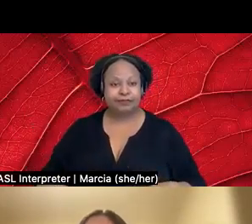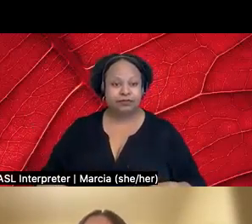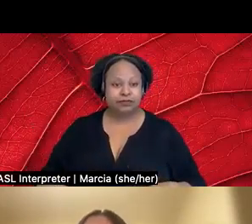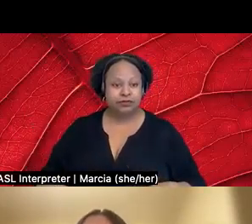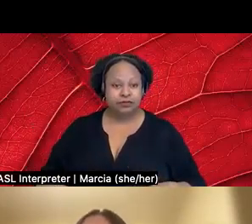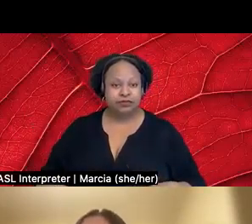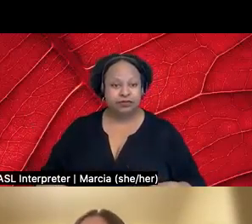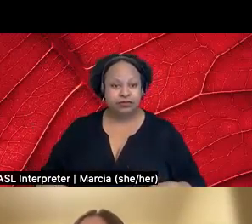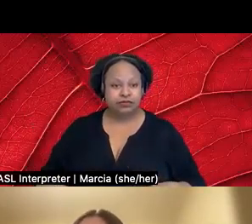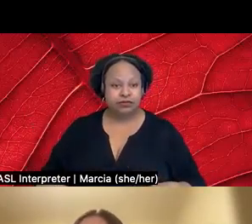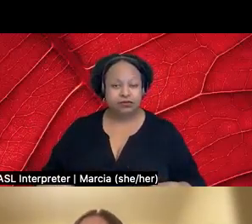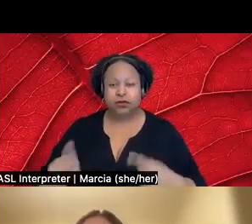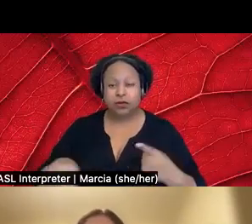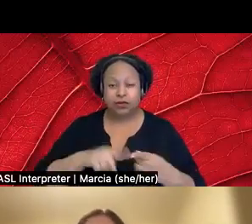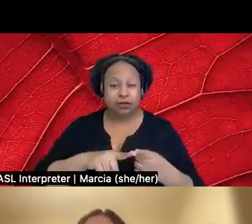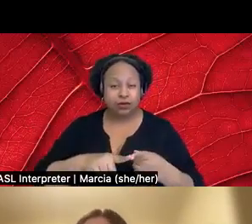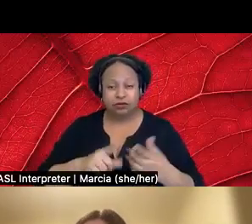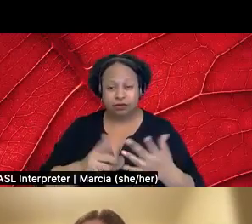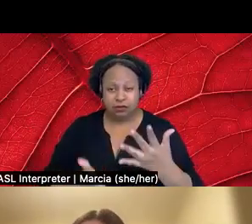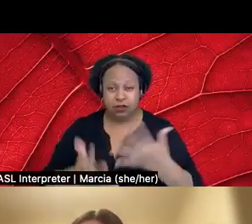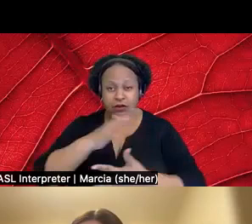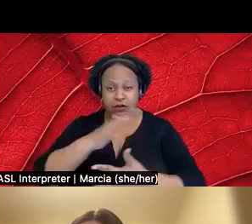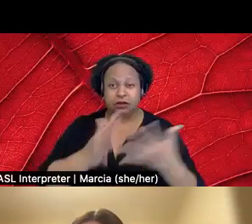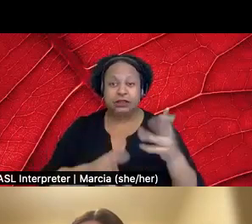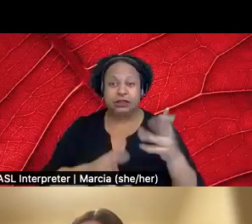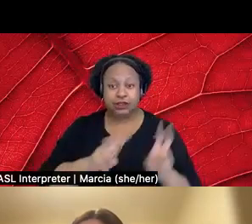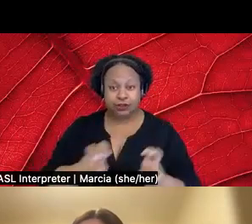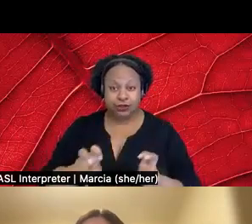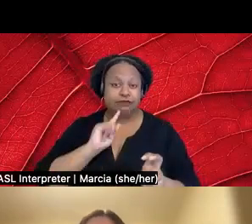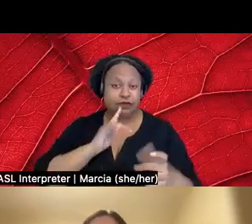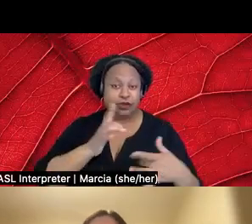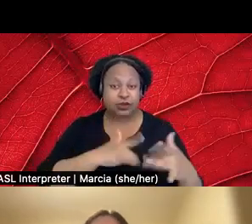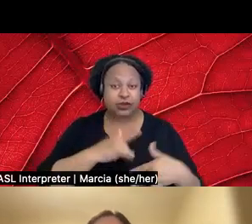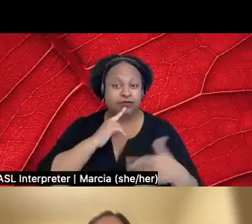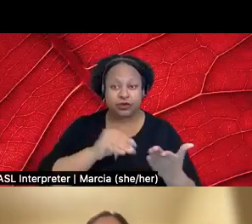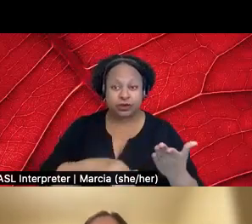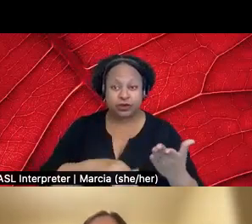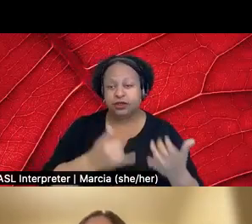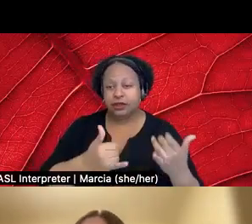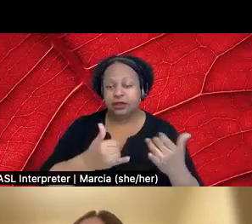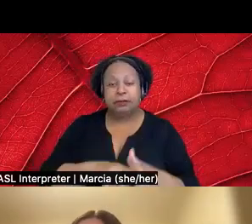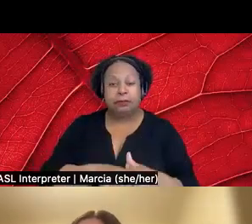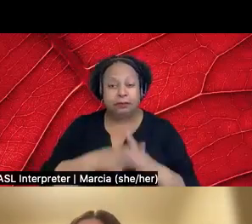Once we've determined and prioritize the issues of concern, it's time for the initial or baseline assessment.